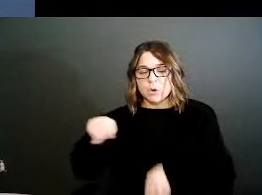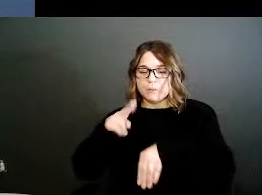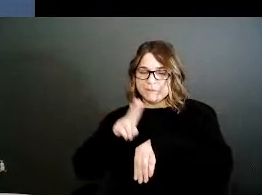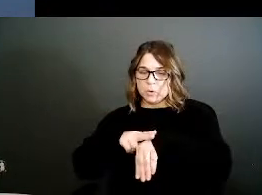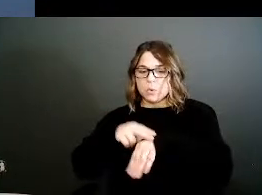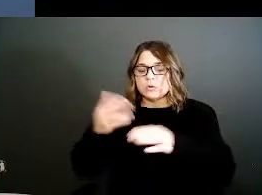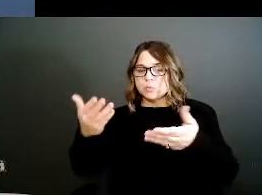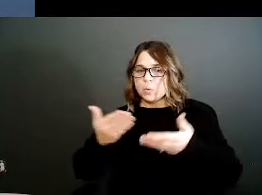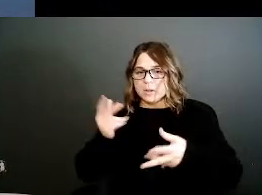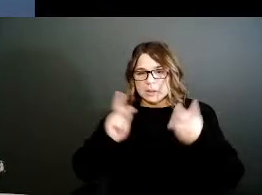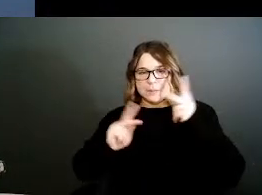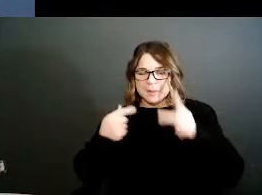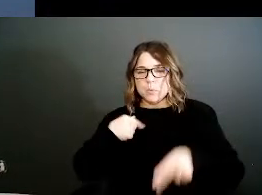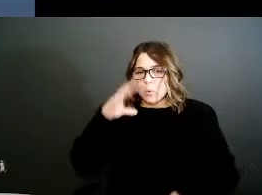THAT WILL BE JENNIFER